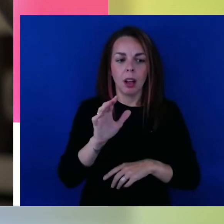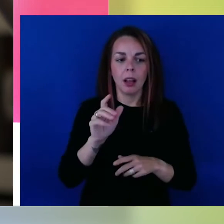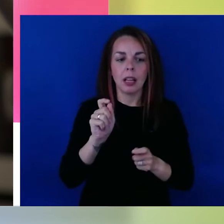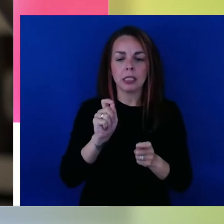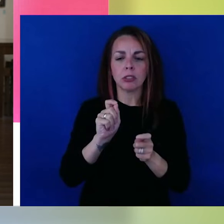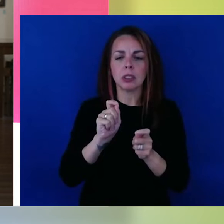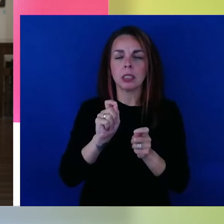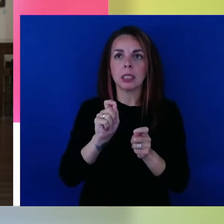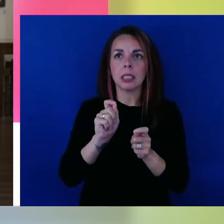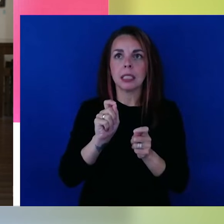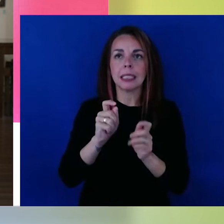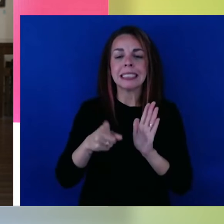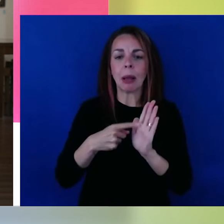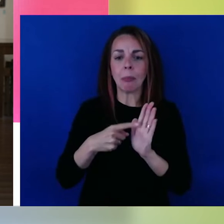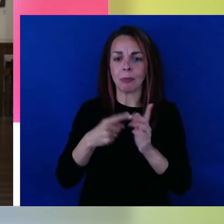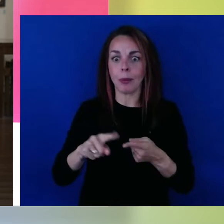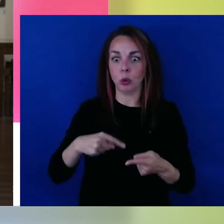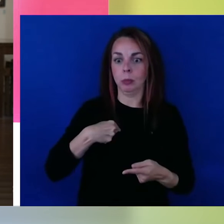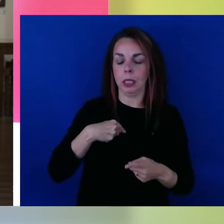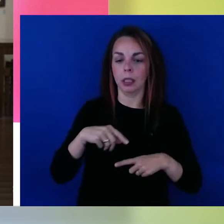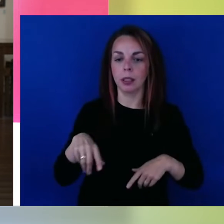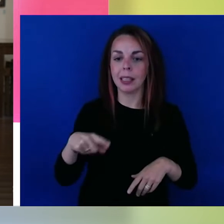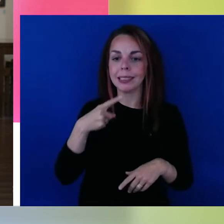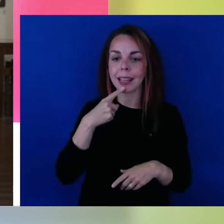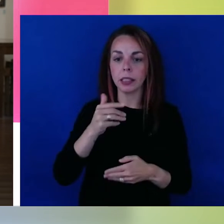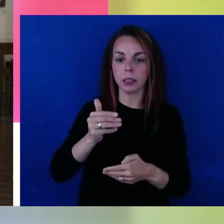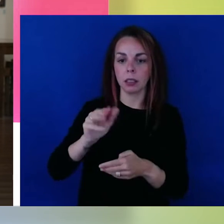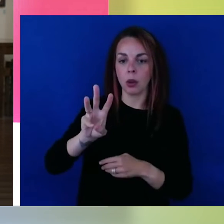like, Windows update.